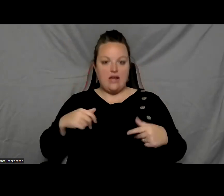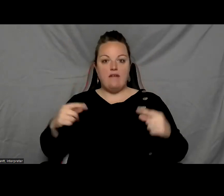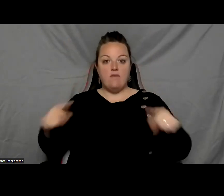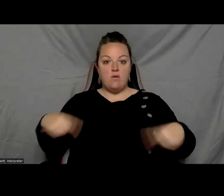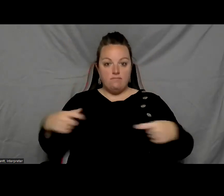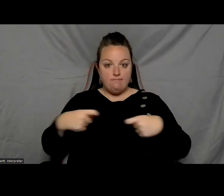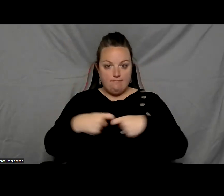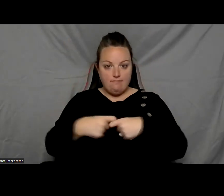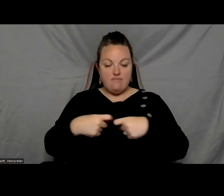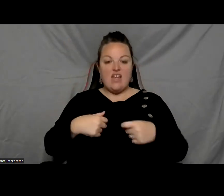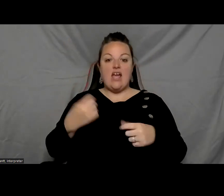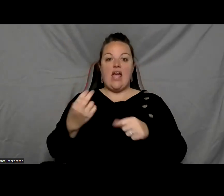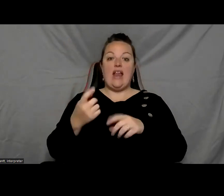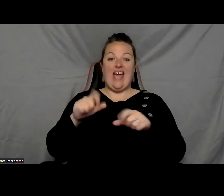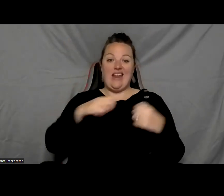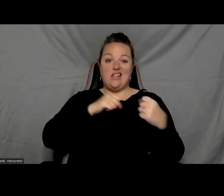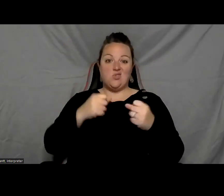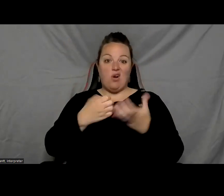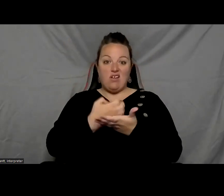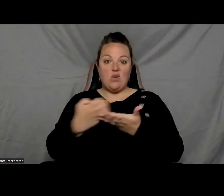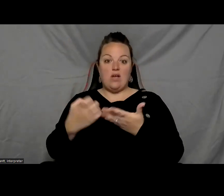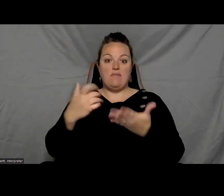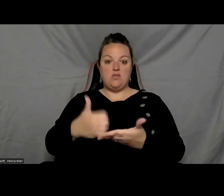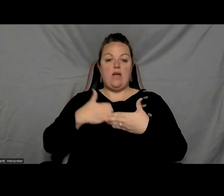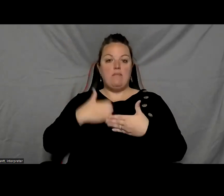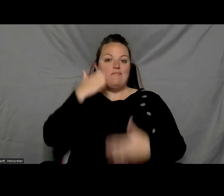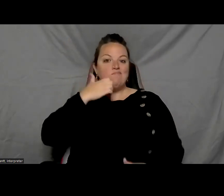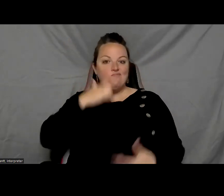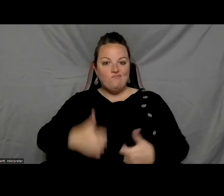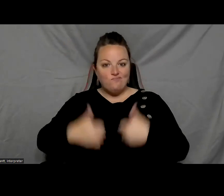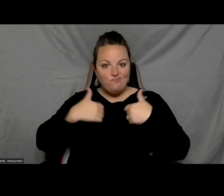durable medical equipment to help me with my life every day. And I would like to talk